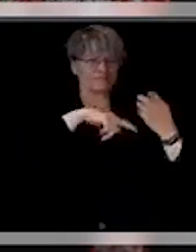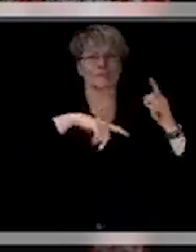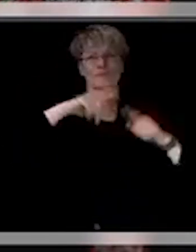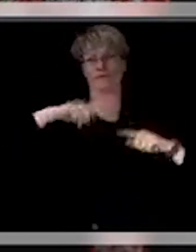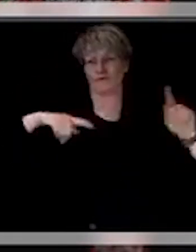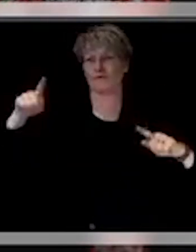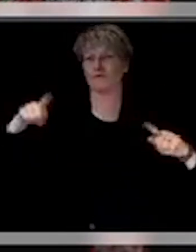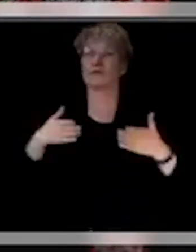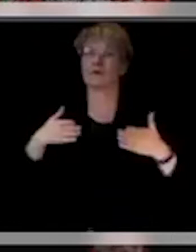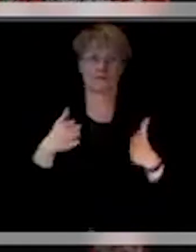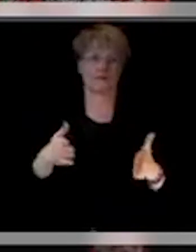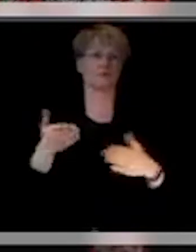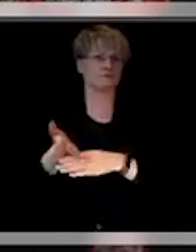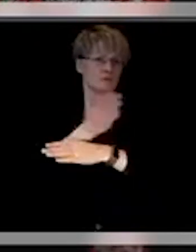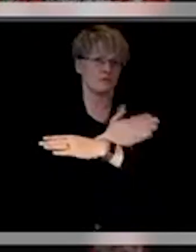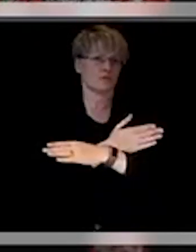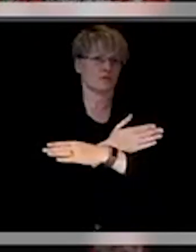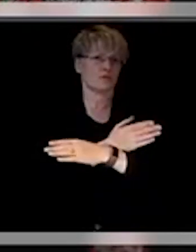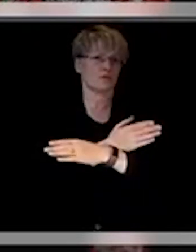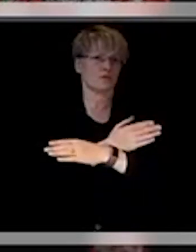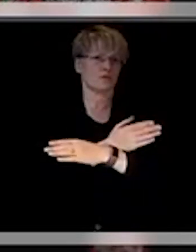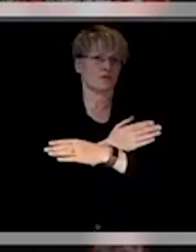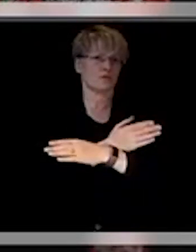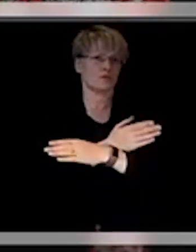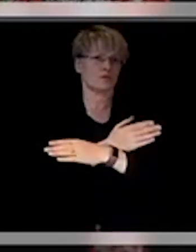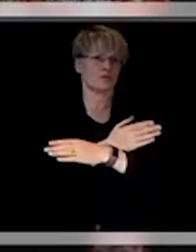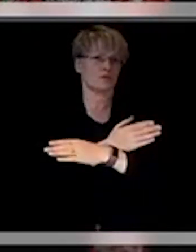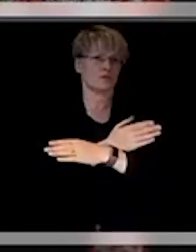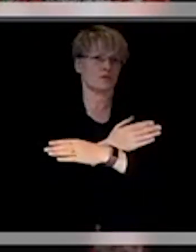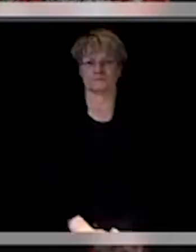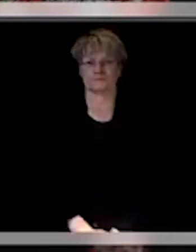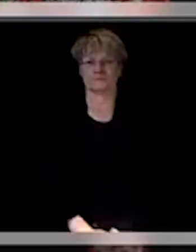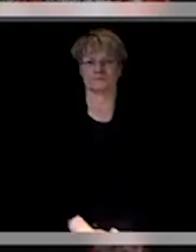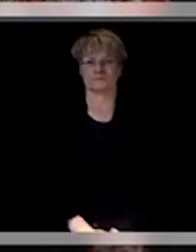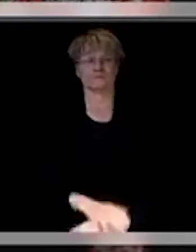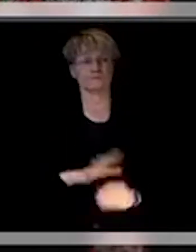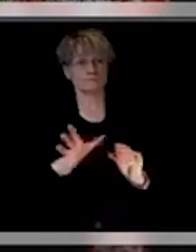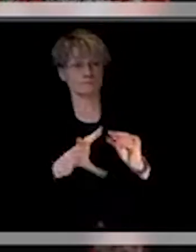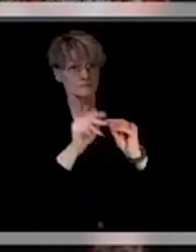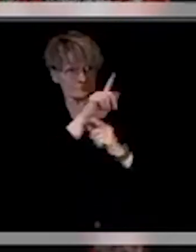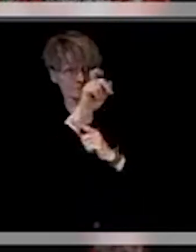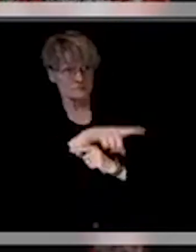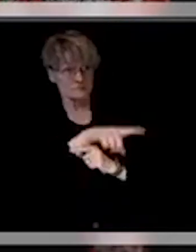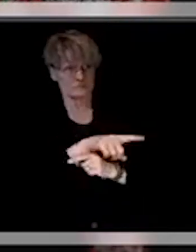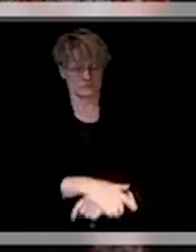Thank you, and as an aside, I had heard a lot of that sentiment that, mentioned by Michael